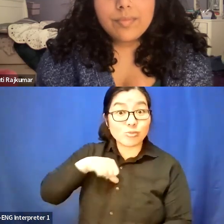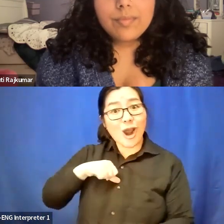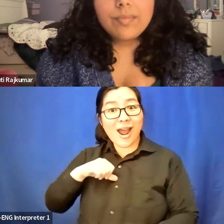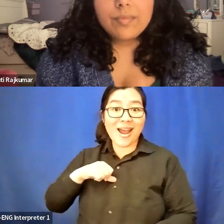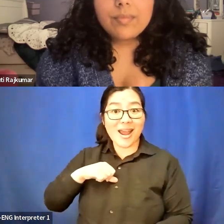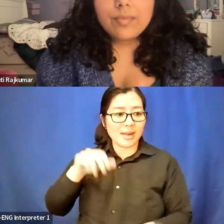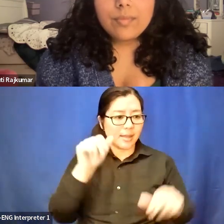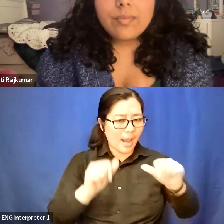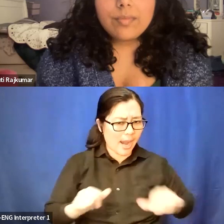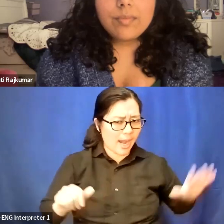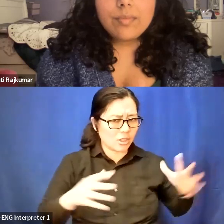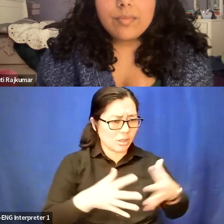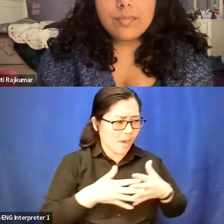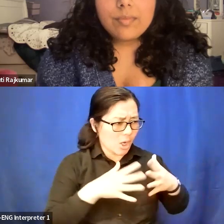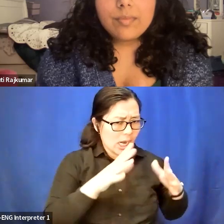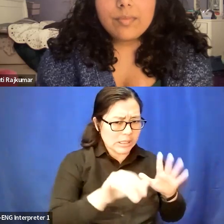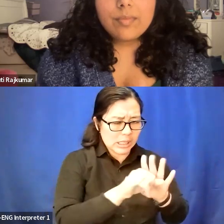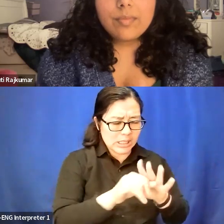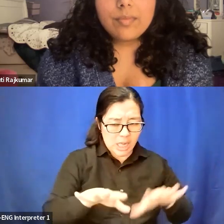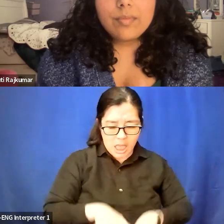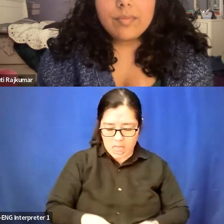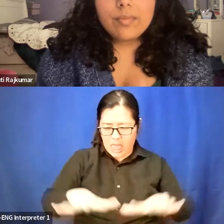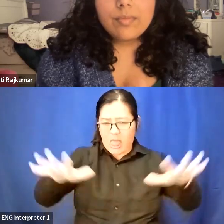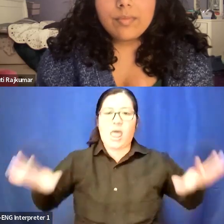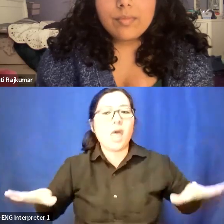like had to be very much separate because they contradicted so much.